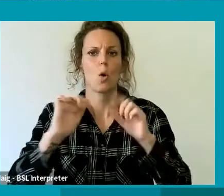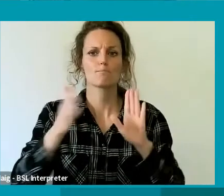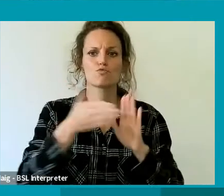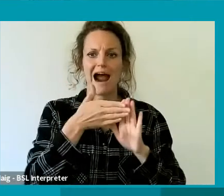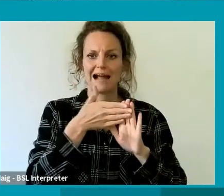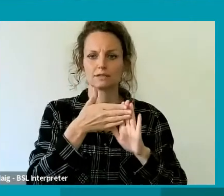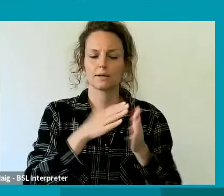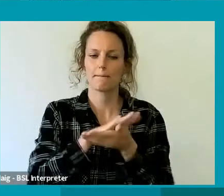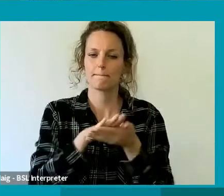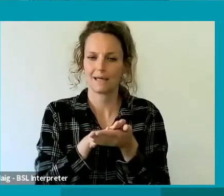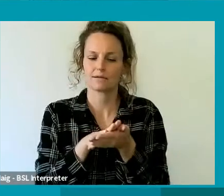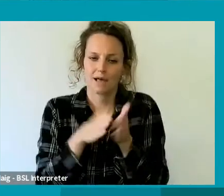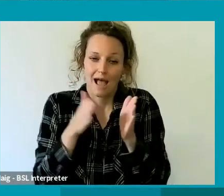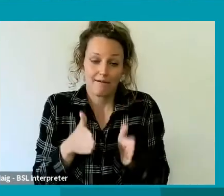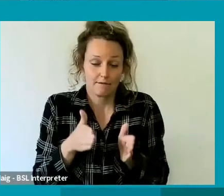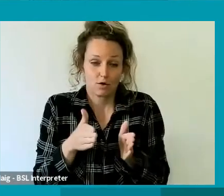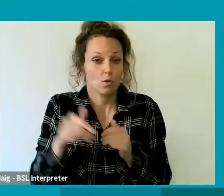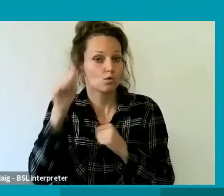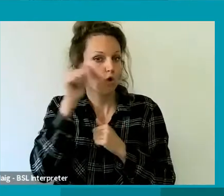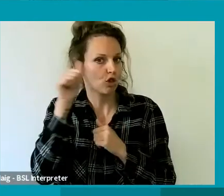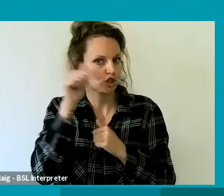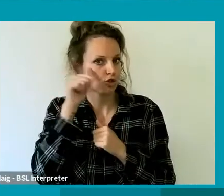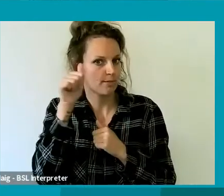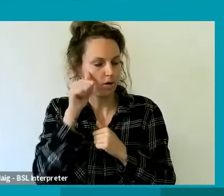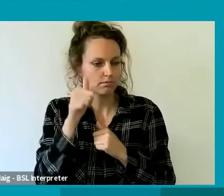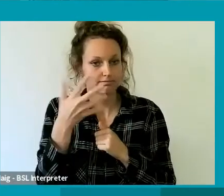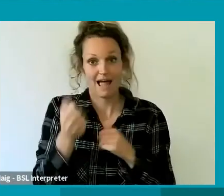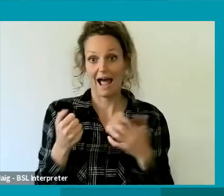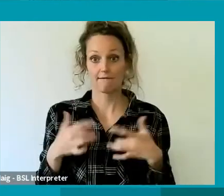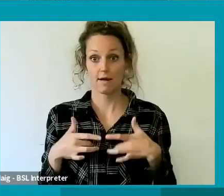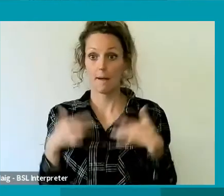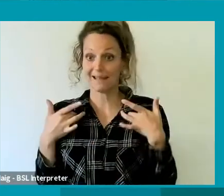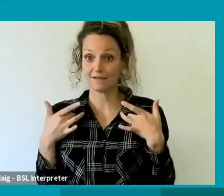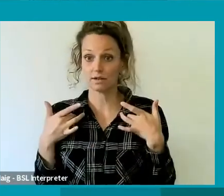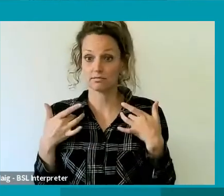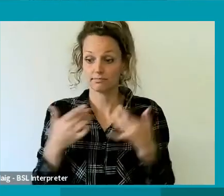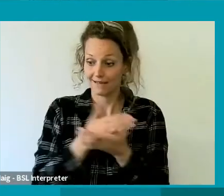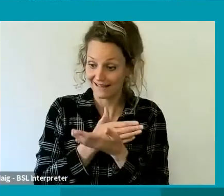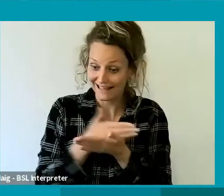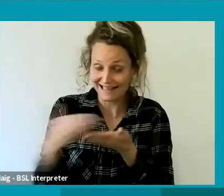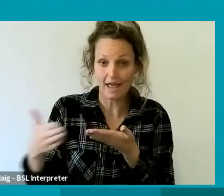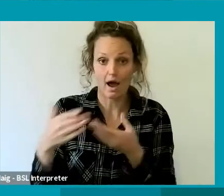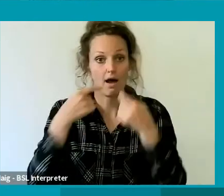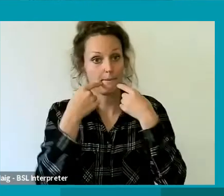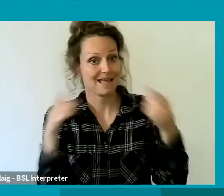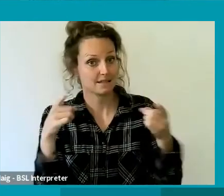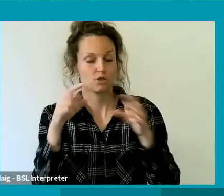have an opinion, it's OK. But be clear and consistent with your messaging.